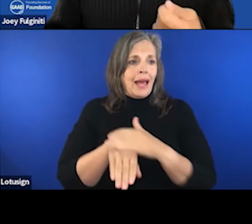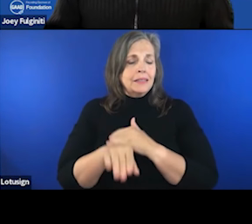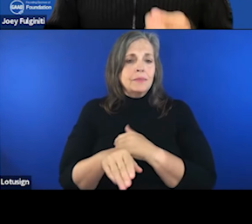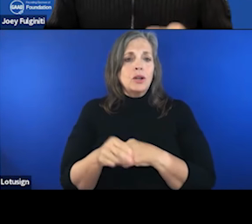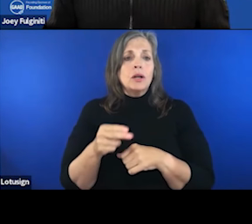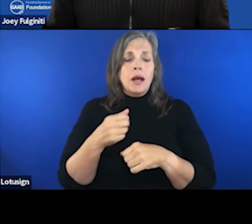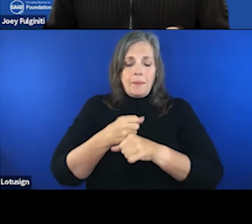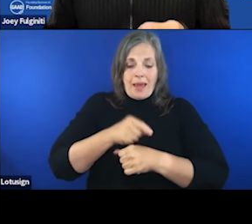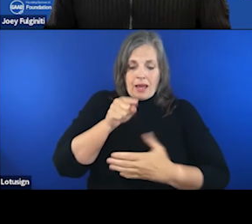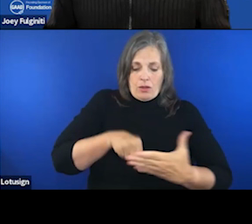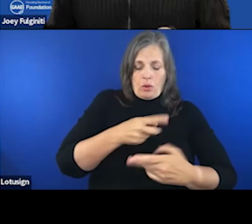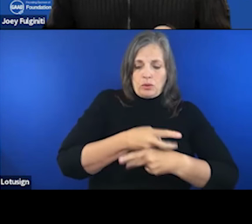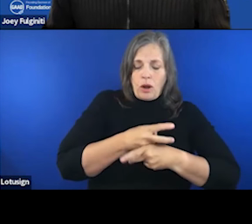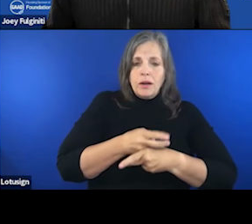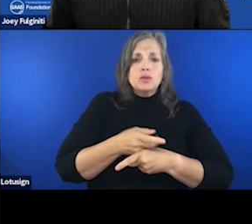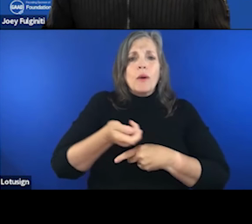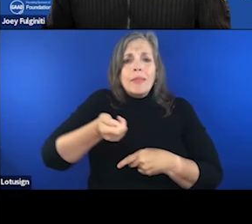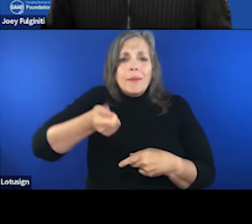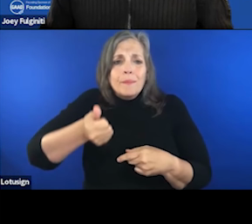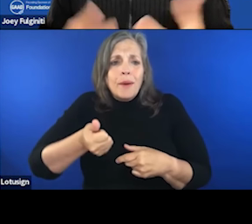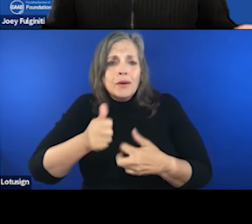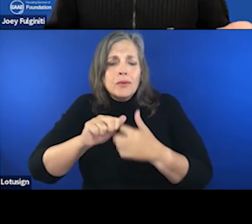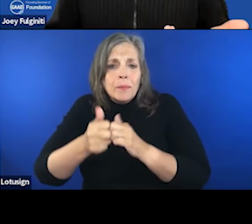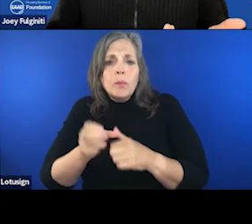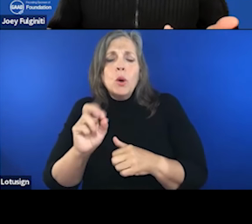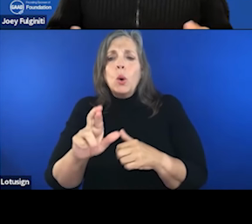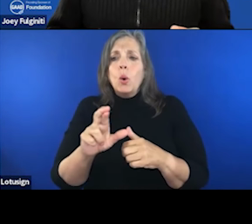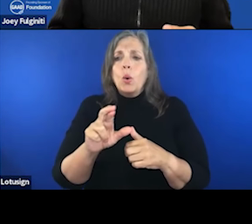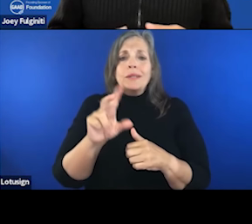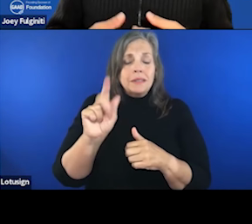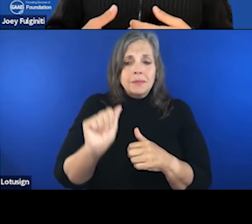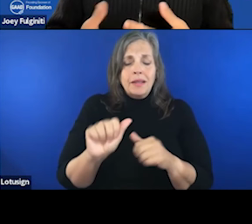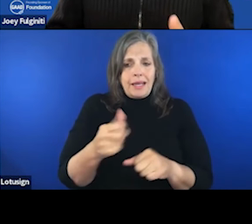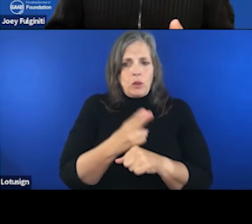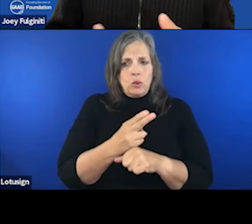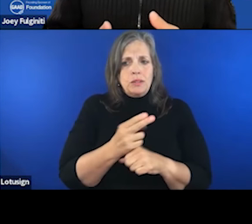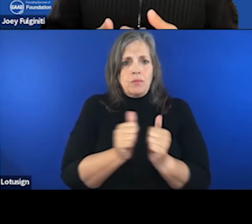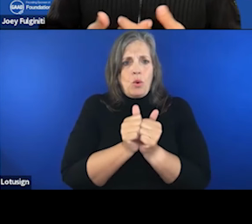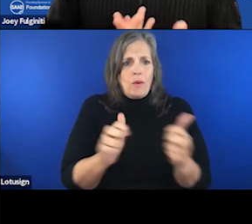minor impairments can use those without friction and then inclusion is ensuring involvement of